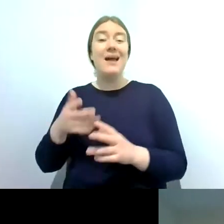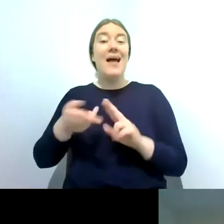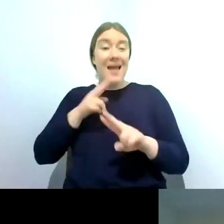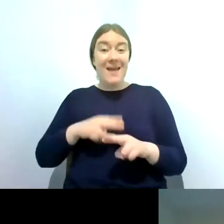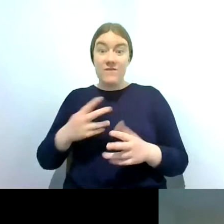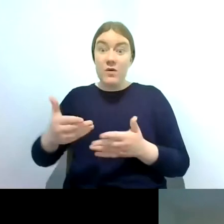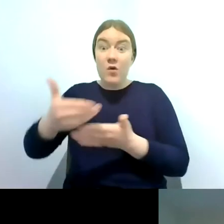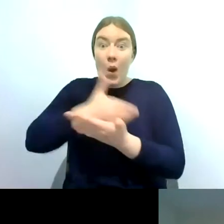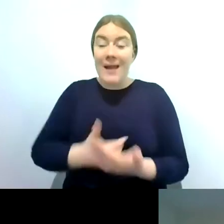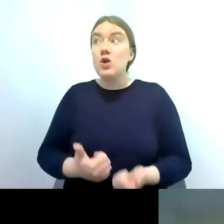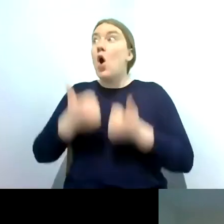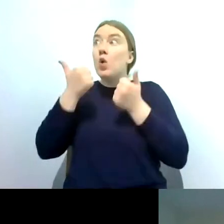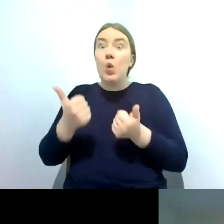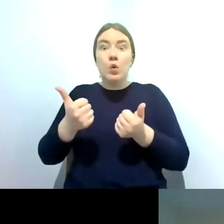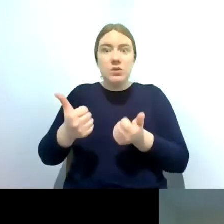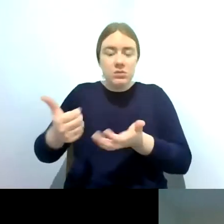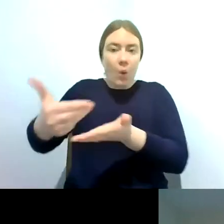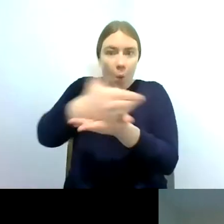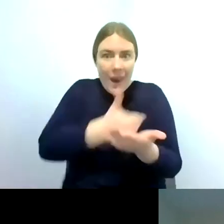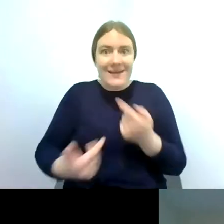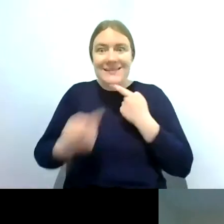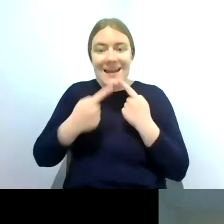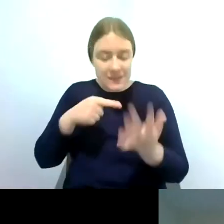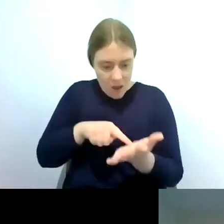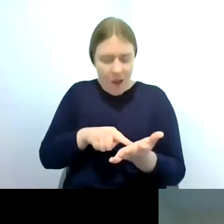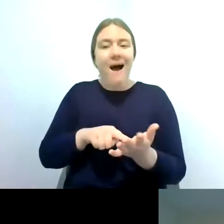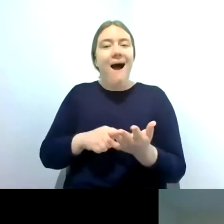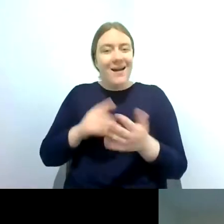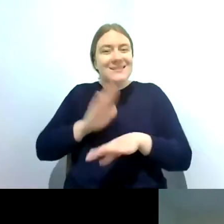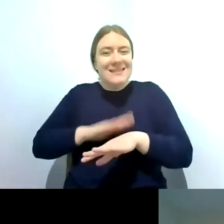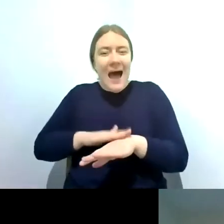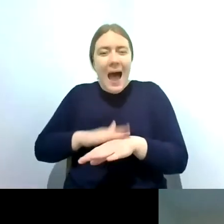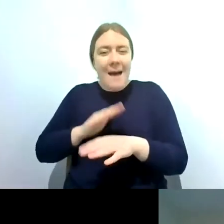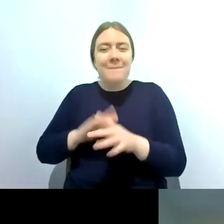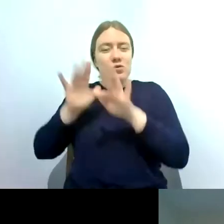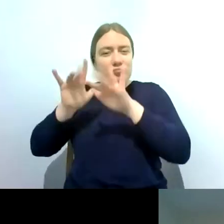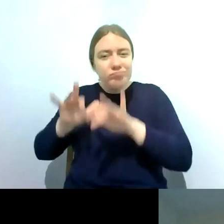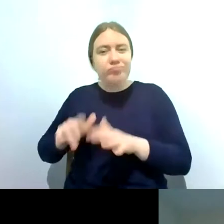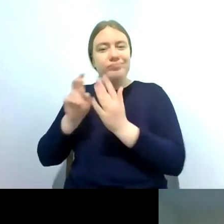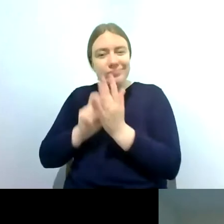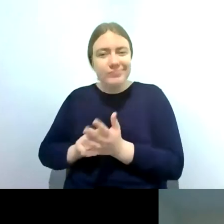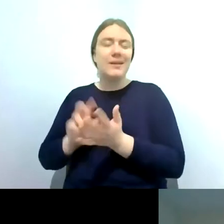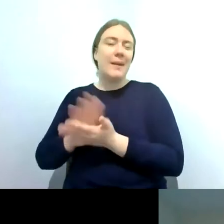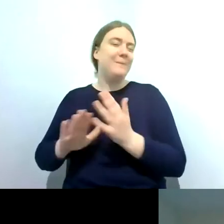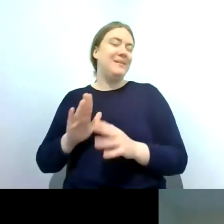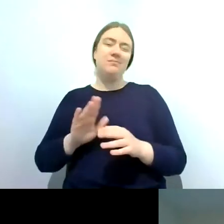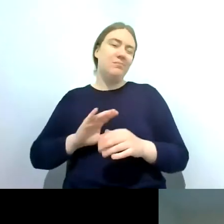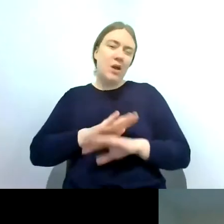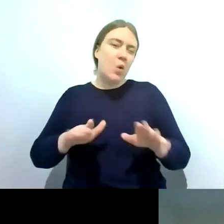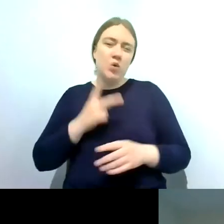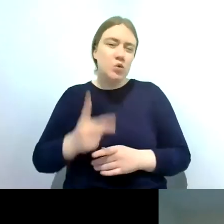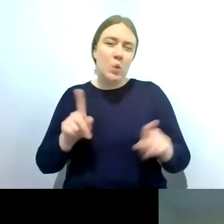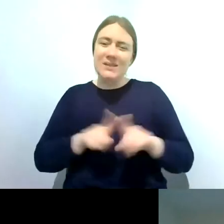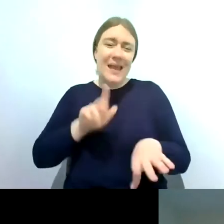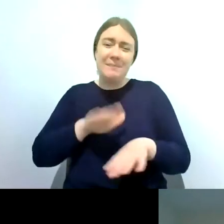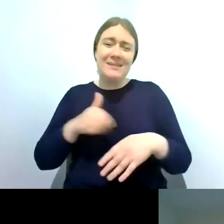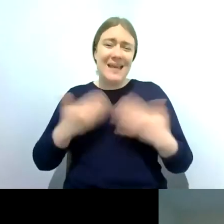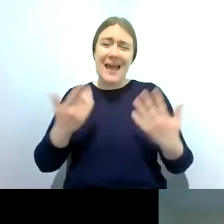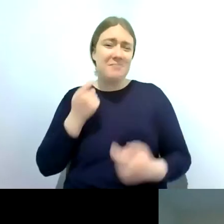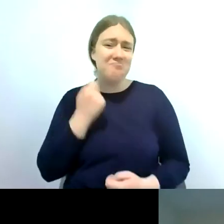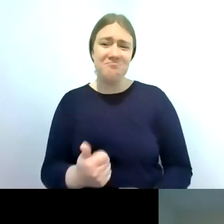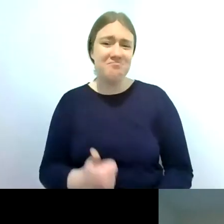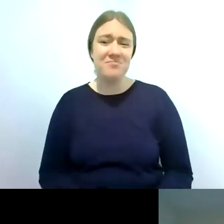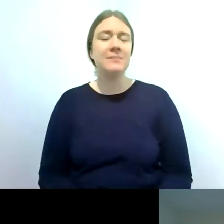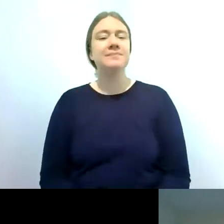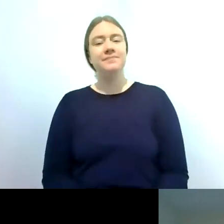bit of stream and most people would not go to two on the same day okay brilliant thank you rachel